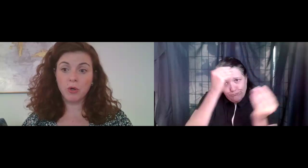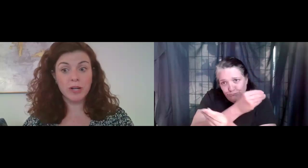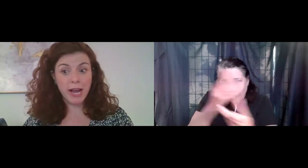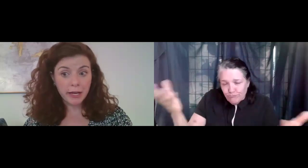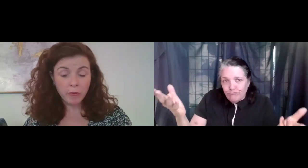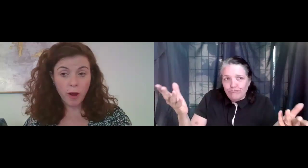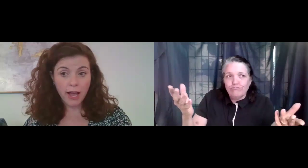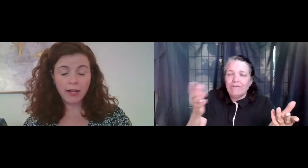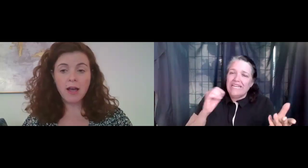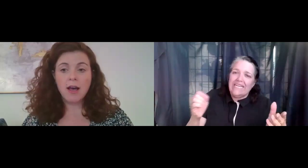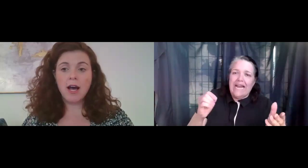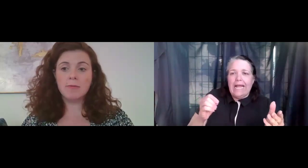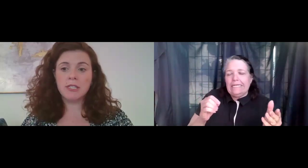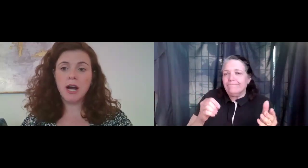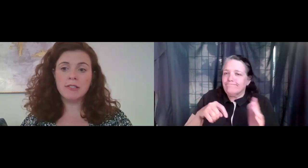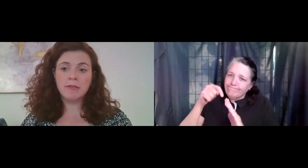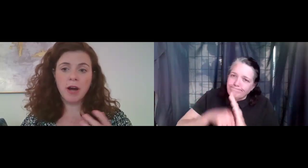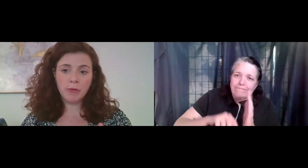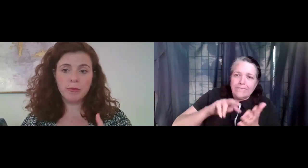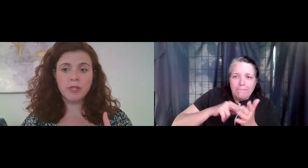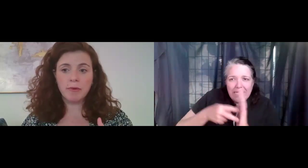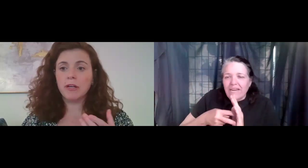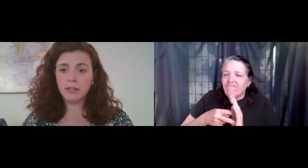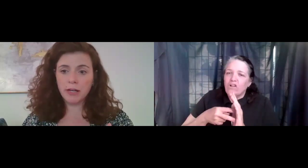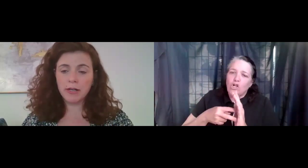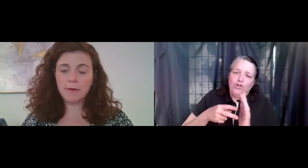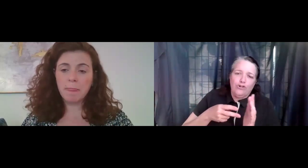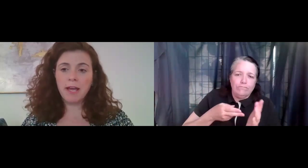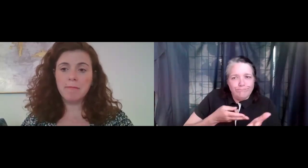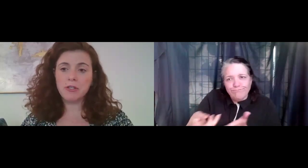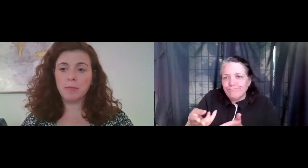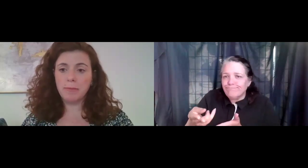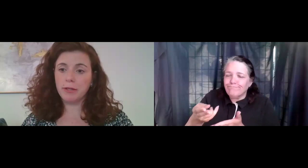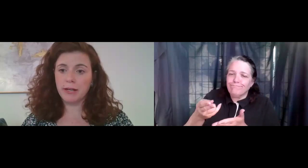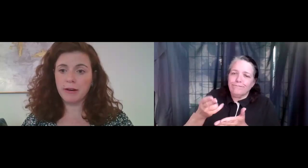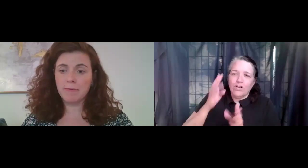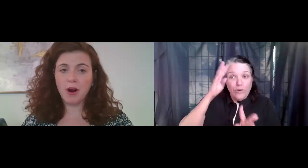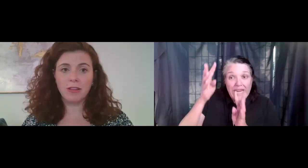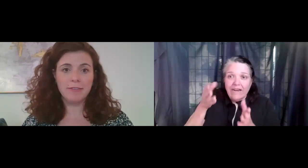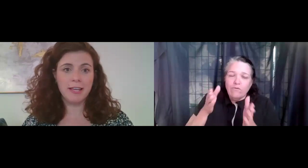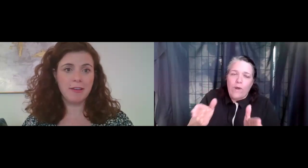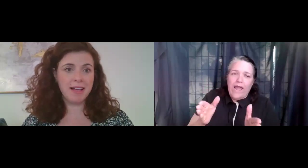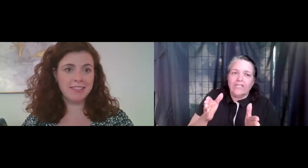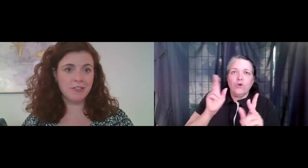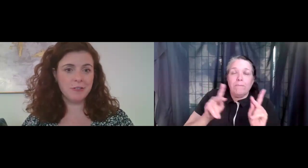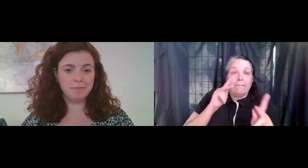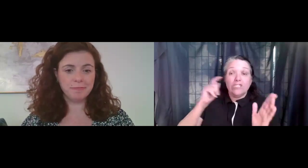creative way to kind of cut through some of the clutter and make sure people hear our life saving message.